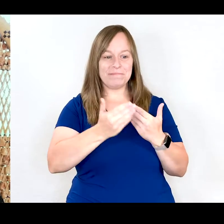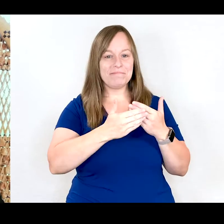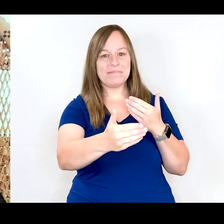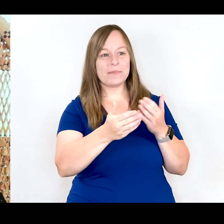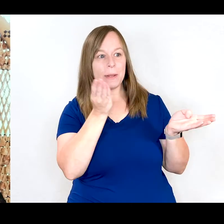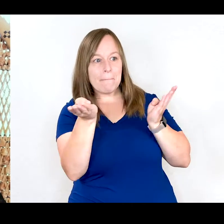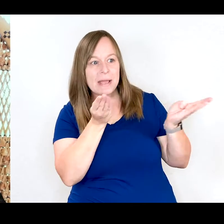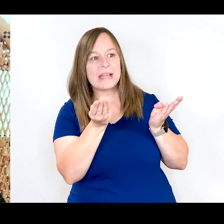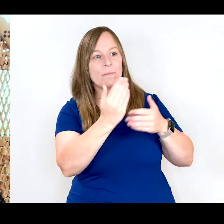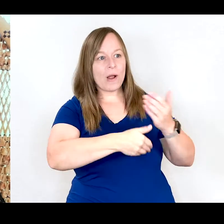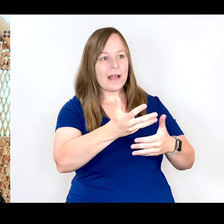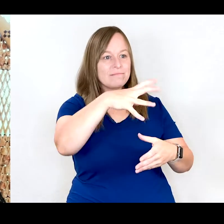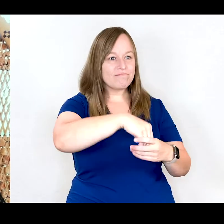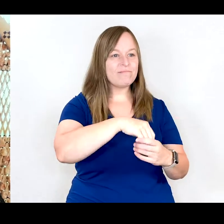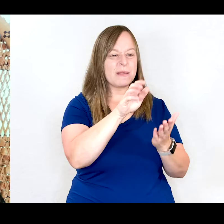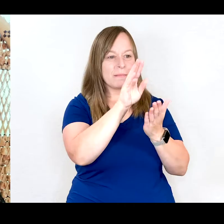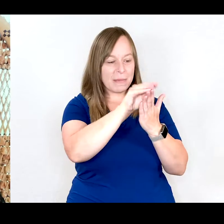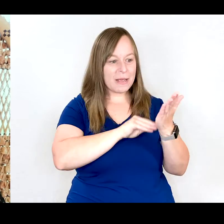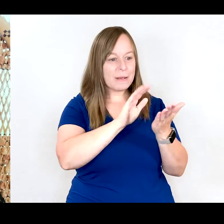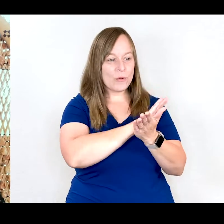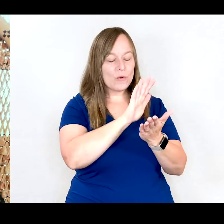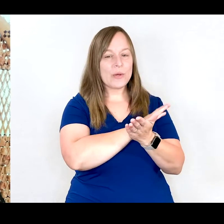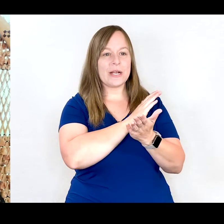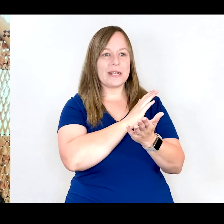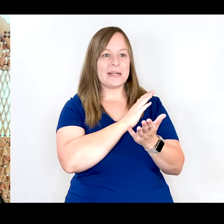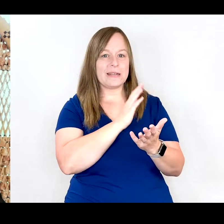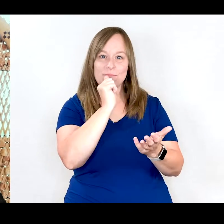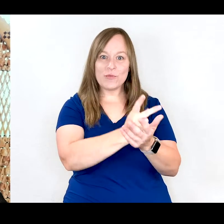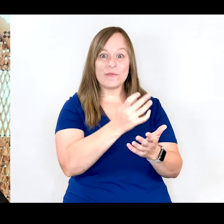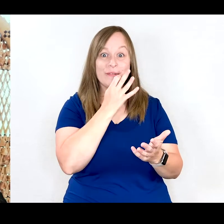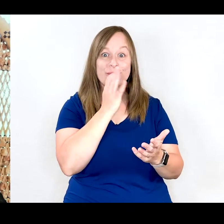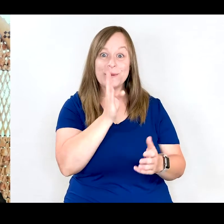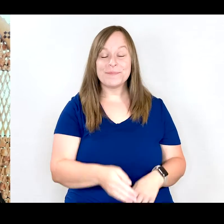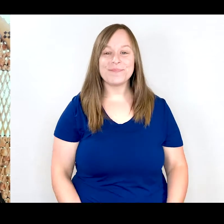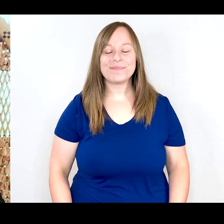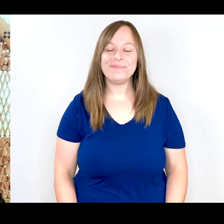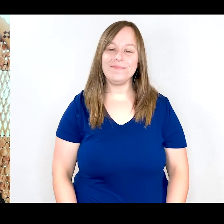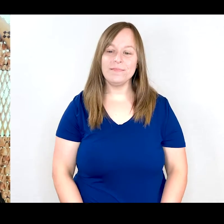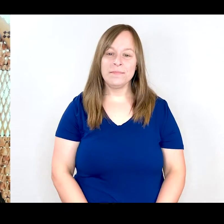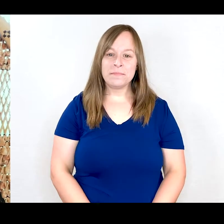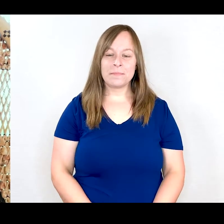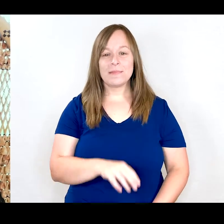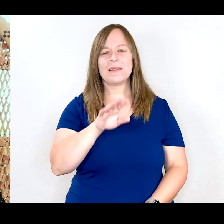and now we're proceeding with getting the bids and doing all the paperwork to get this approved for Donna.